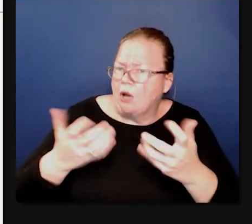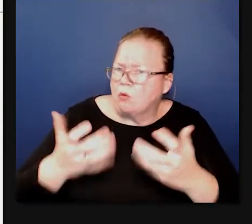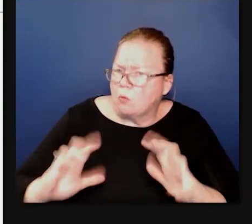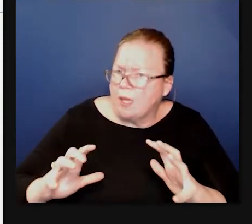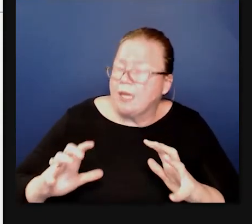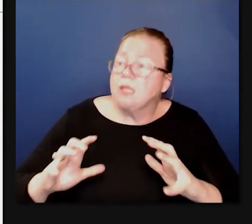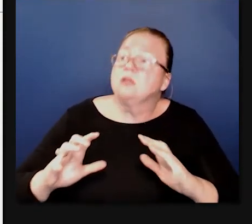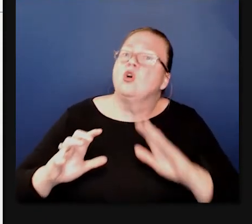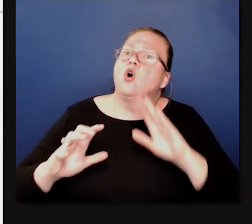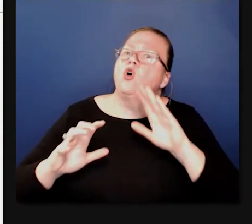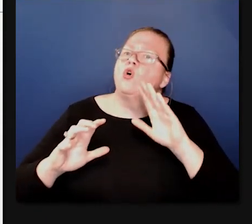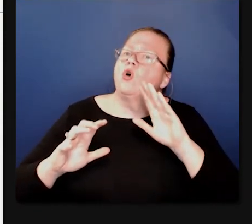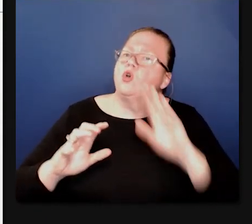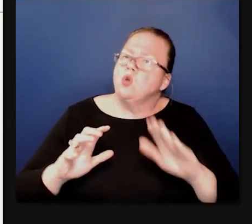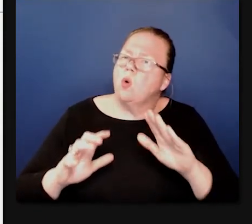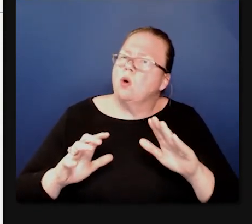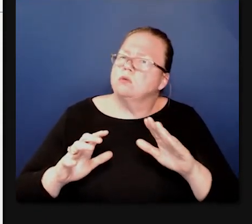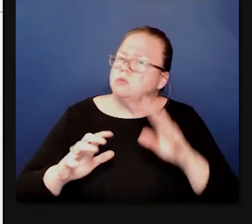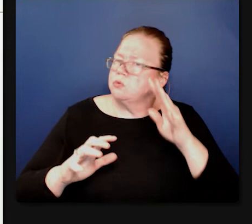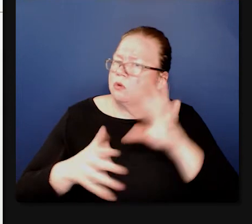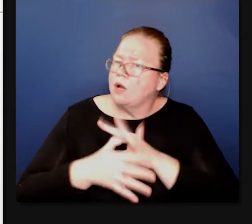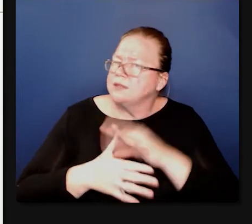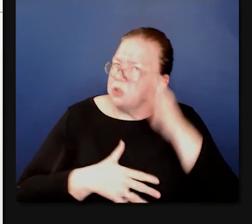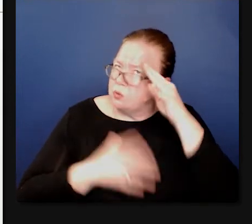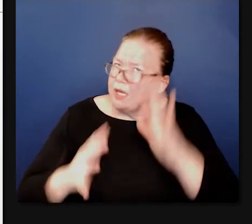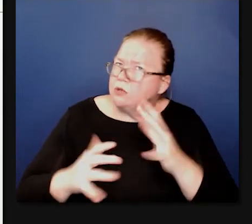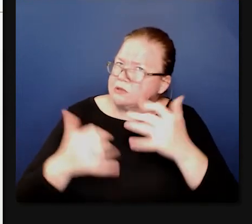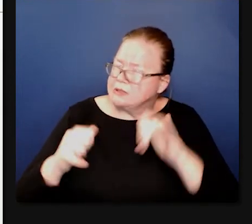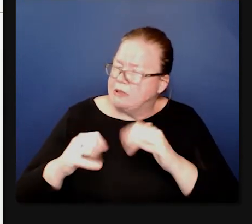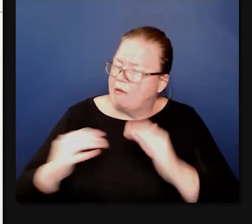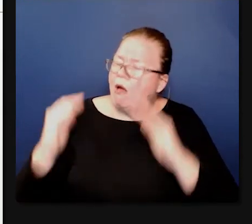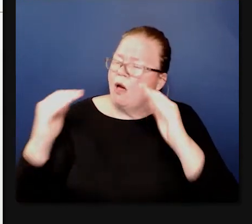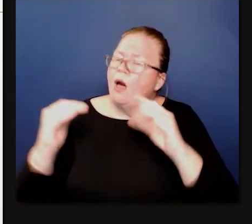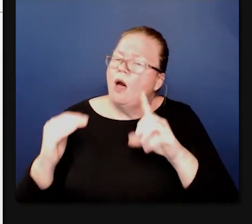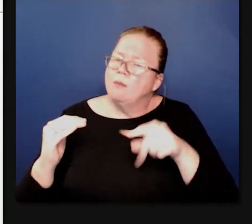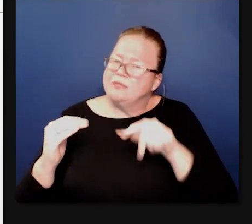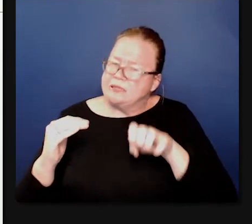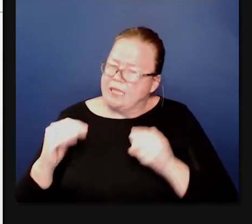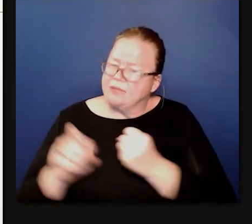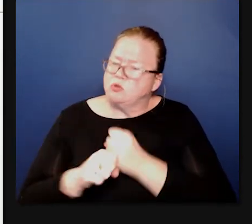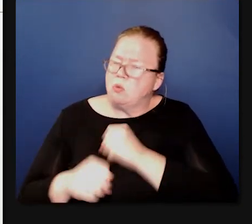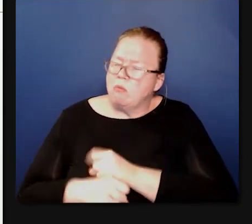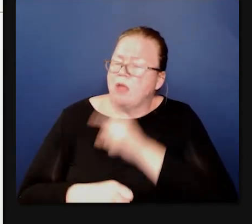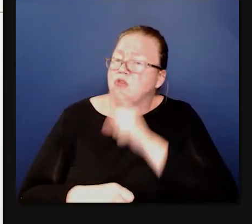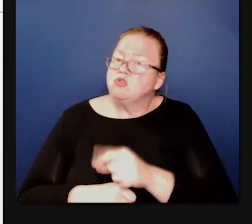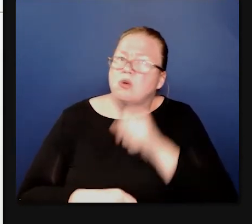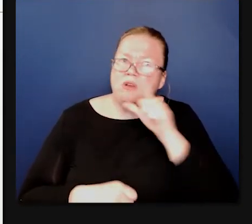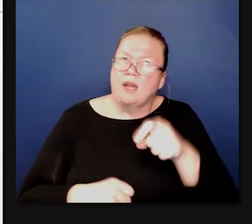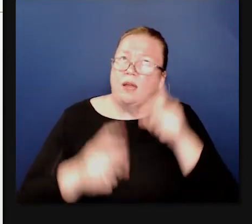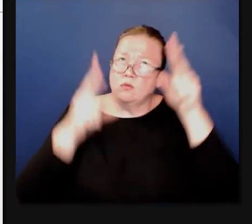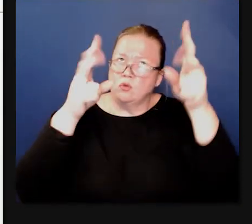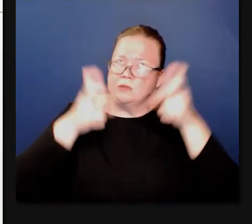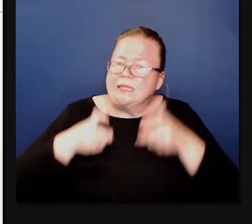then your content creators can continuously keep making updates. And sure that they don't have to take down the item